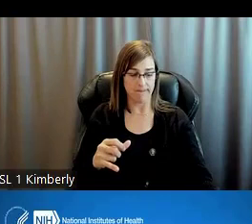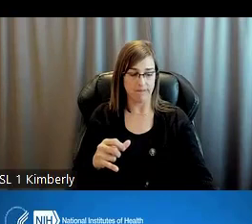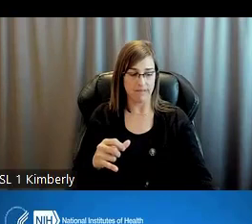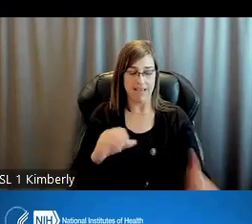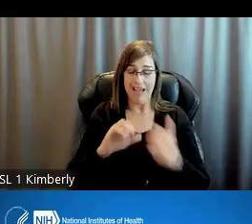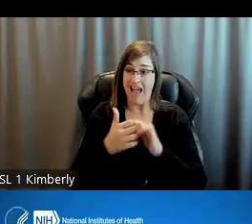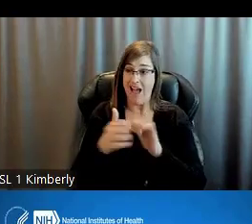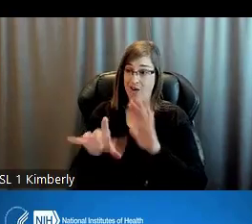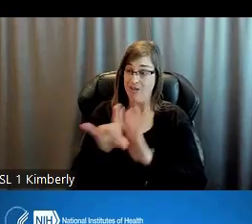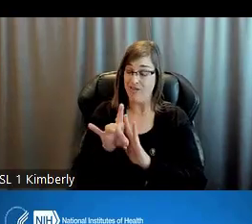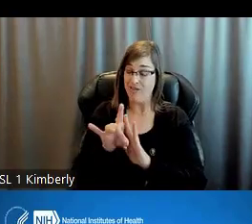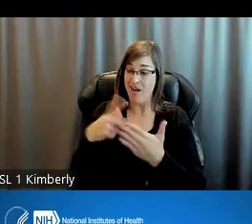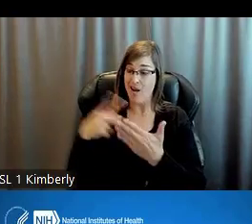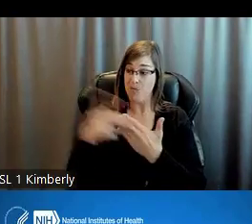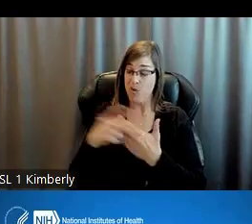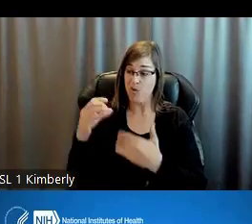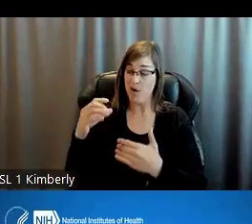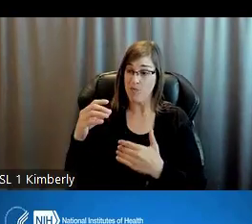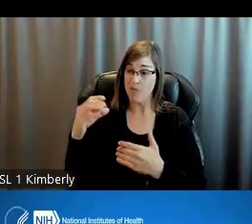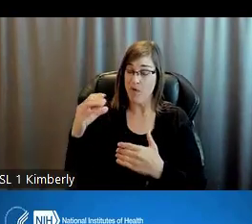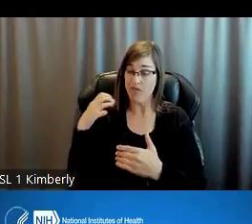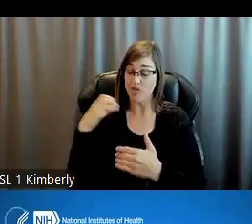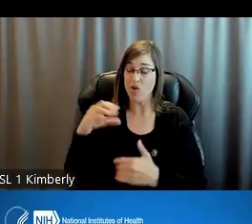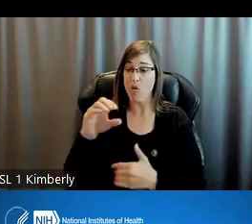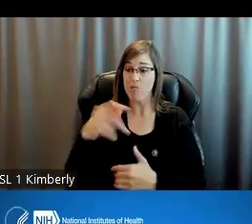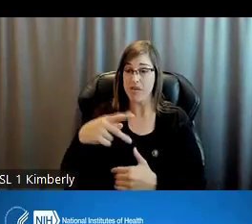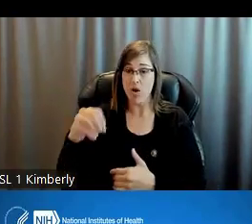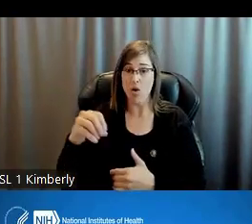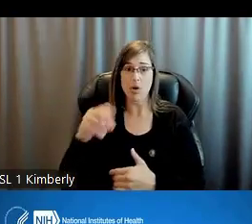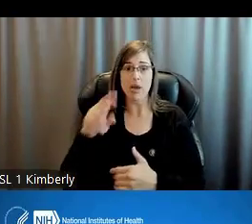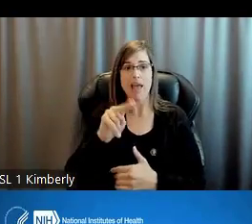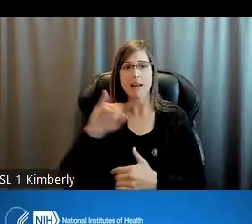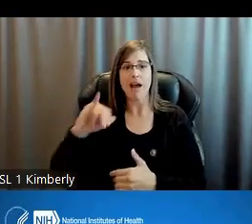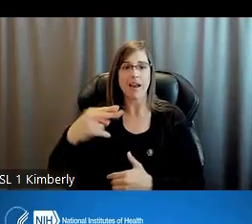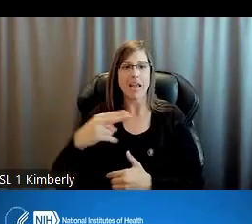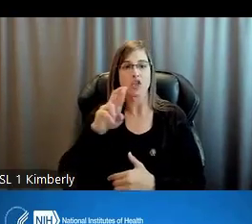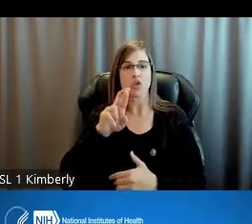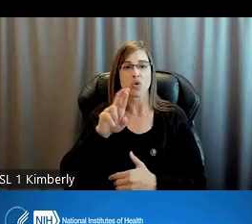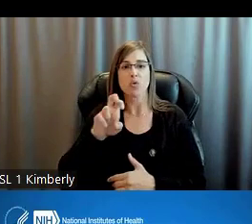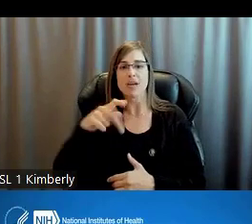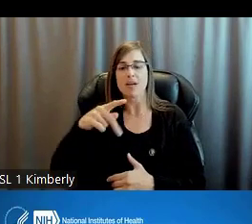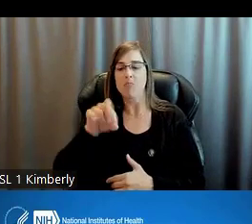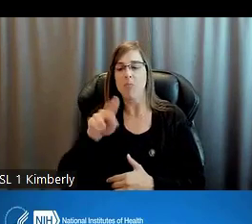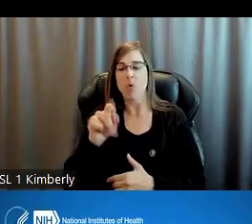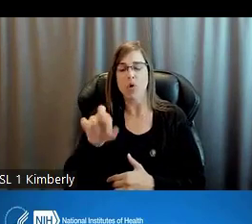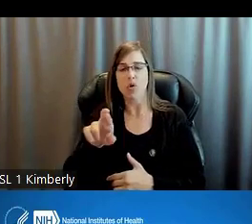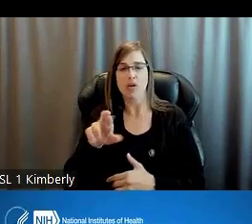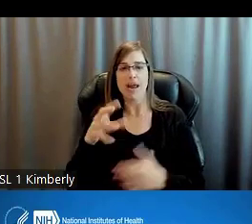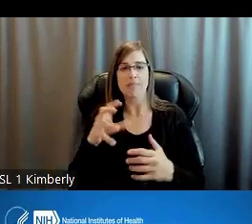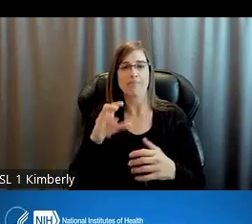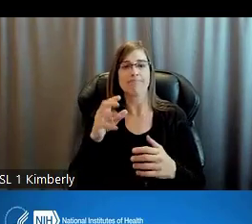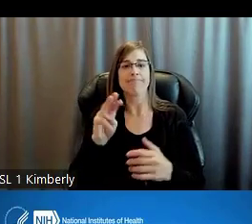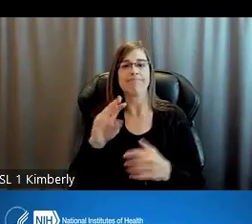One great way is to look at the NIH RePORTER tool and the Matchmaker feature. That allows you to put in your specific aims page